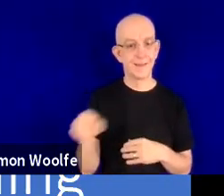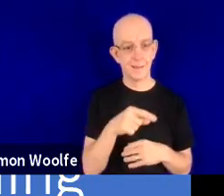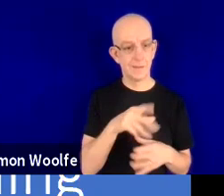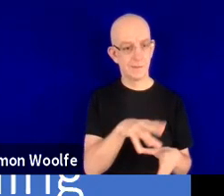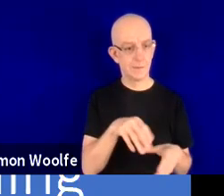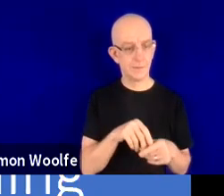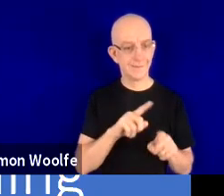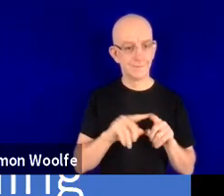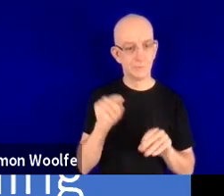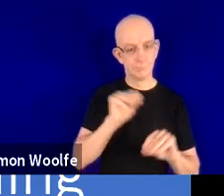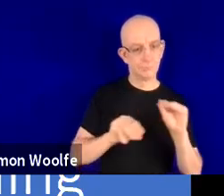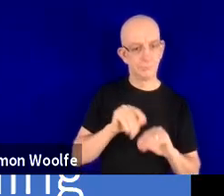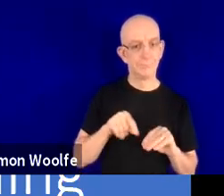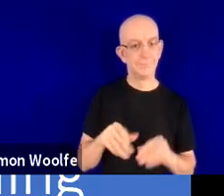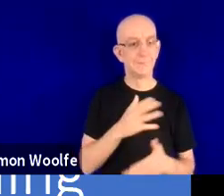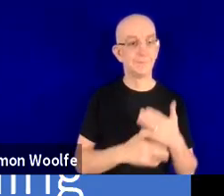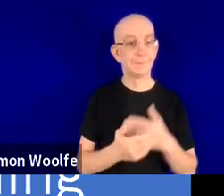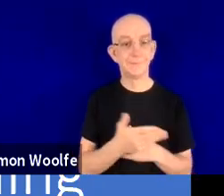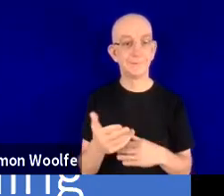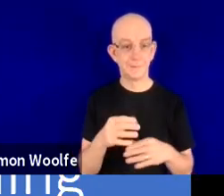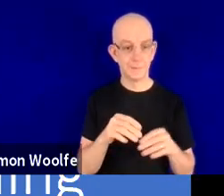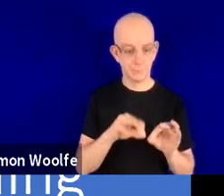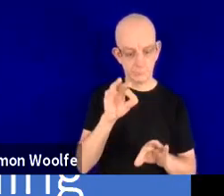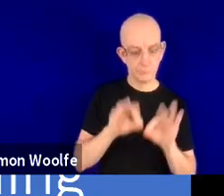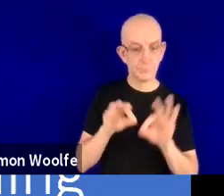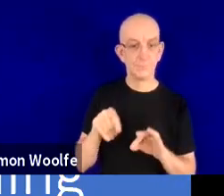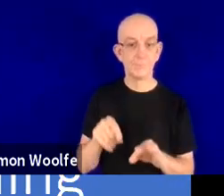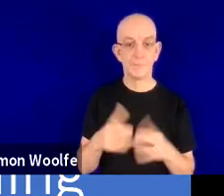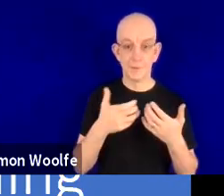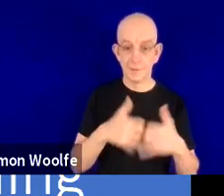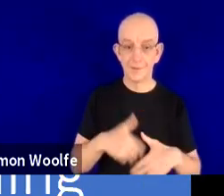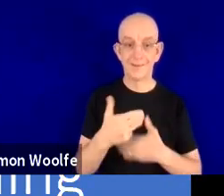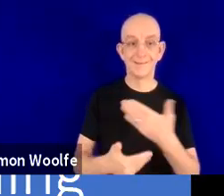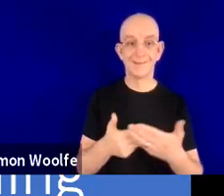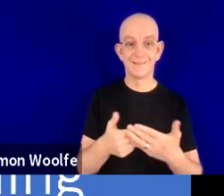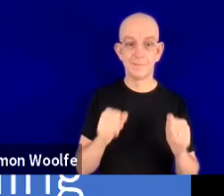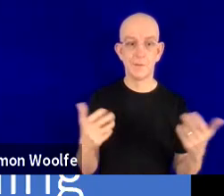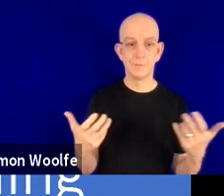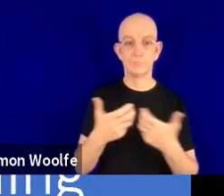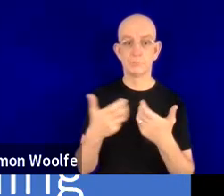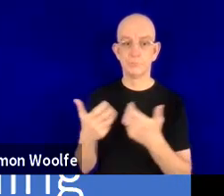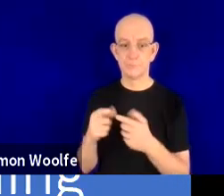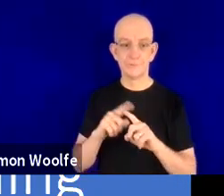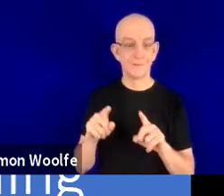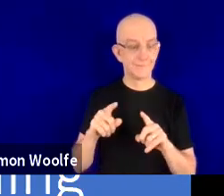And today it's impossible to say take this tool and that will solve all those problems in your country